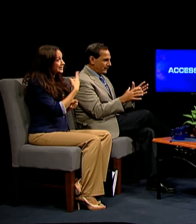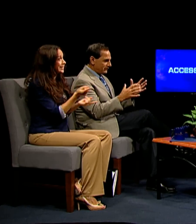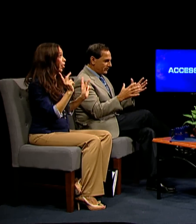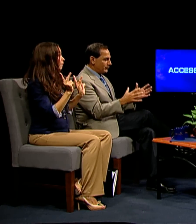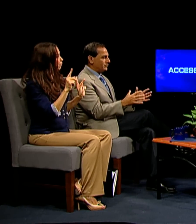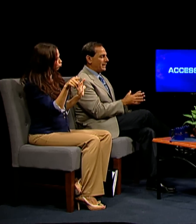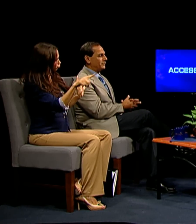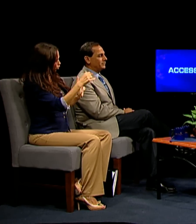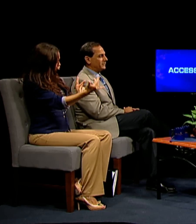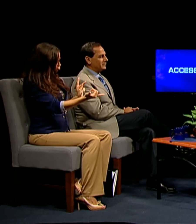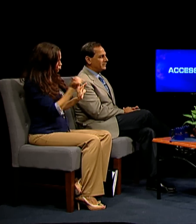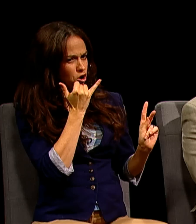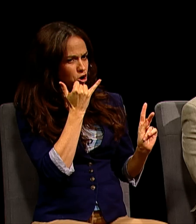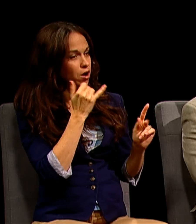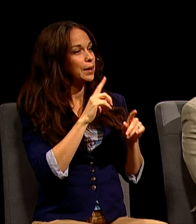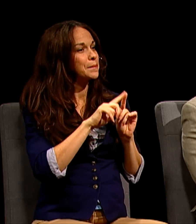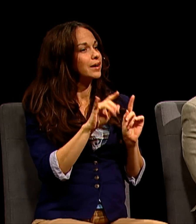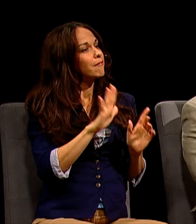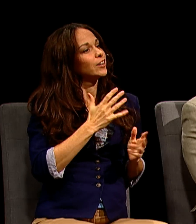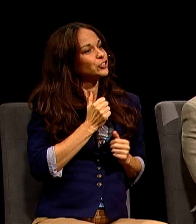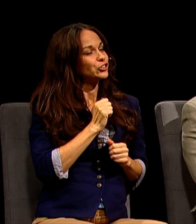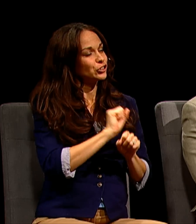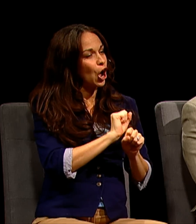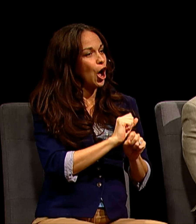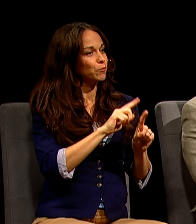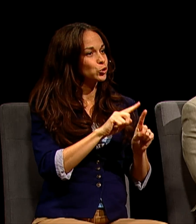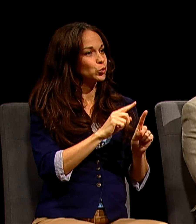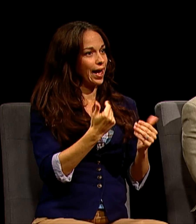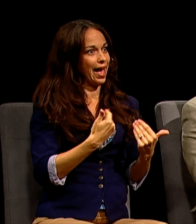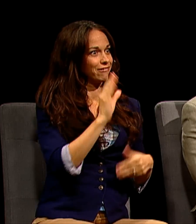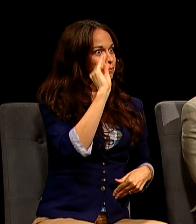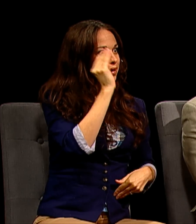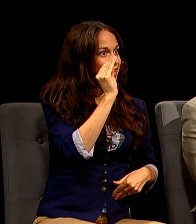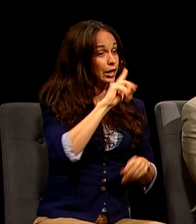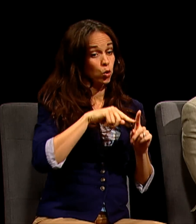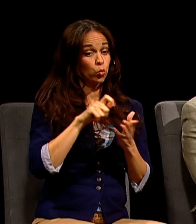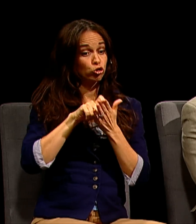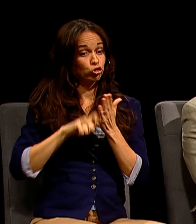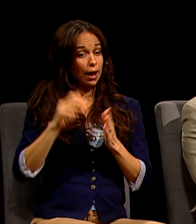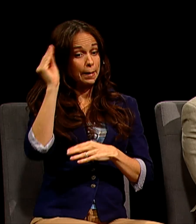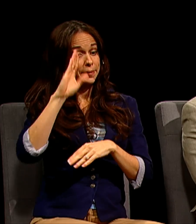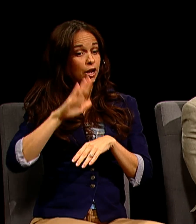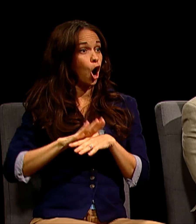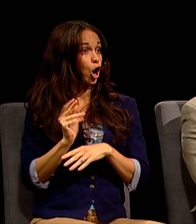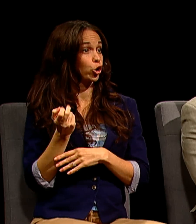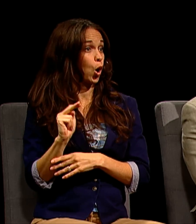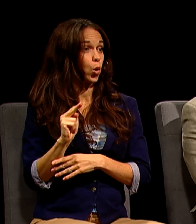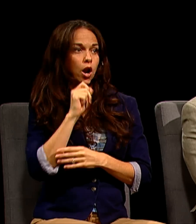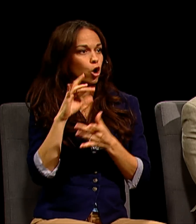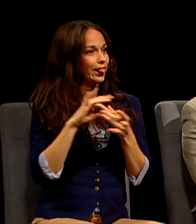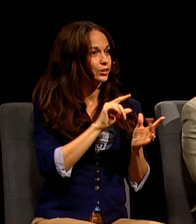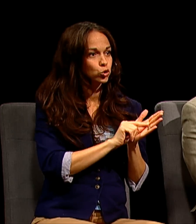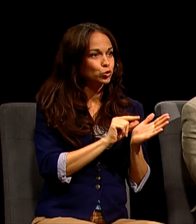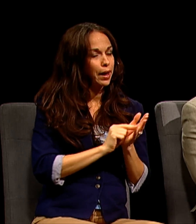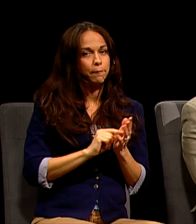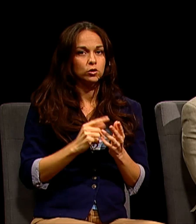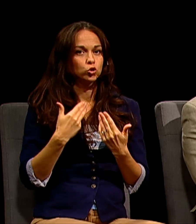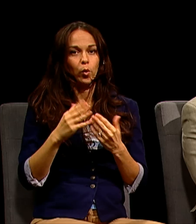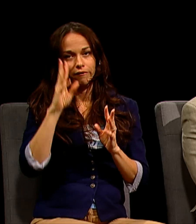It's the newspapers position to do that. When you write opinion on your own, then it is just whatever nonsense comes out of your own head and it's